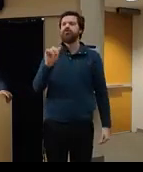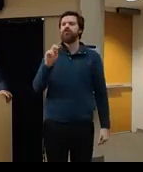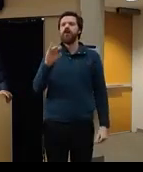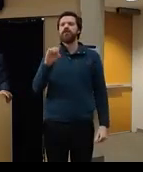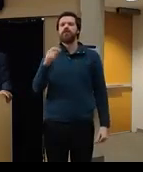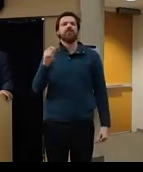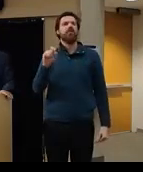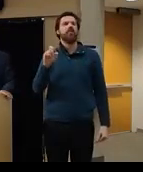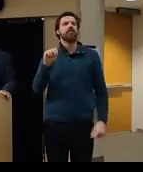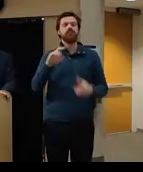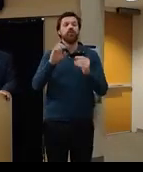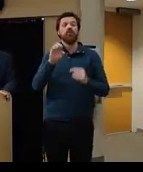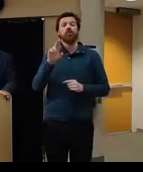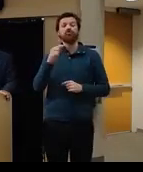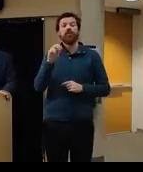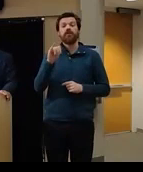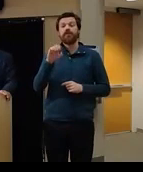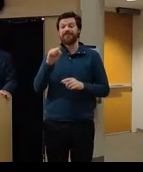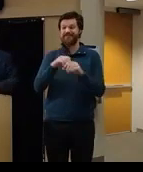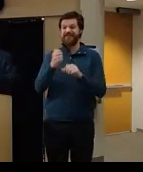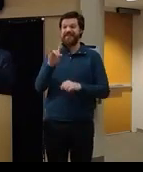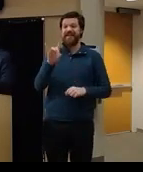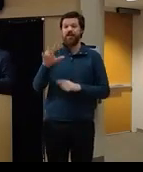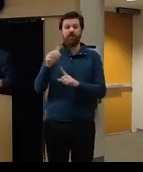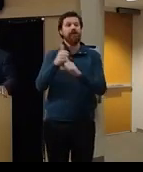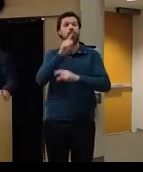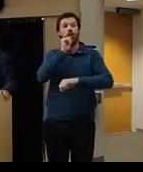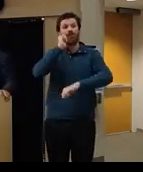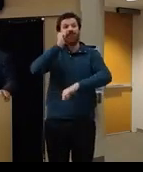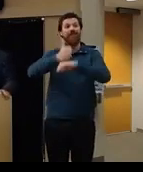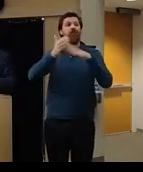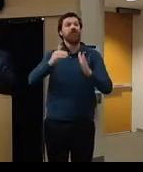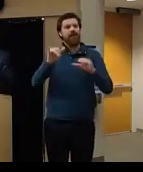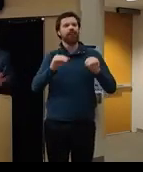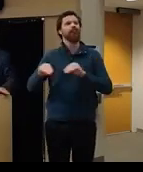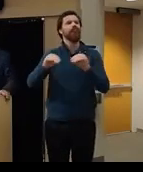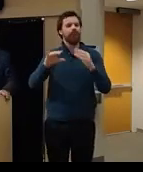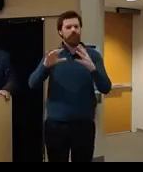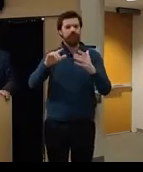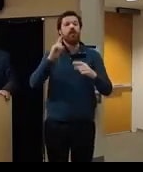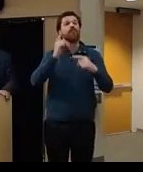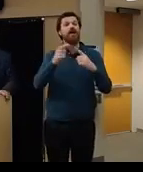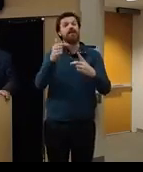term eugenics in 1883 he was the founder of this movement it was also a cousin of Charles Darwin